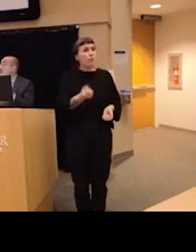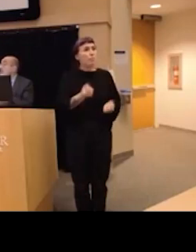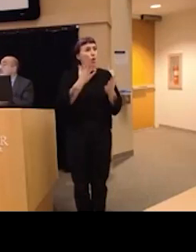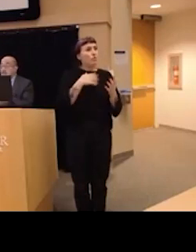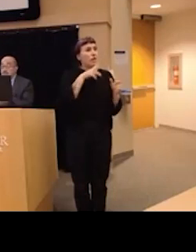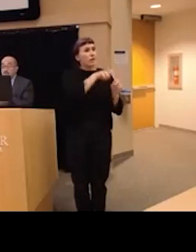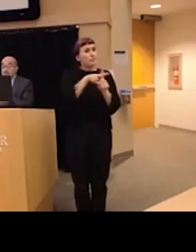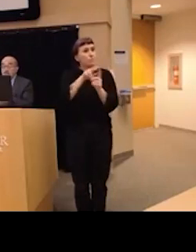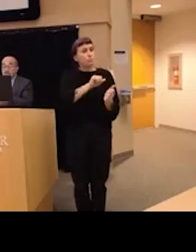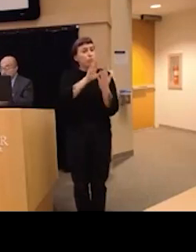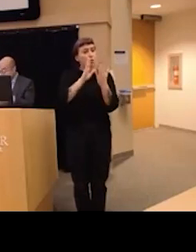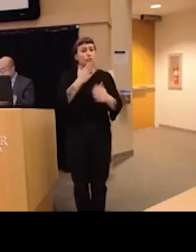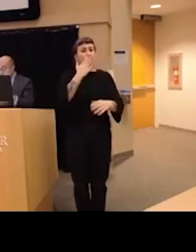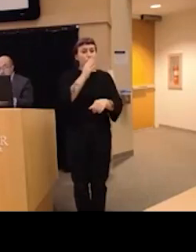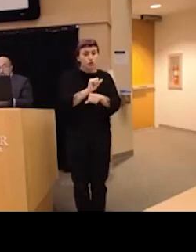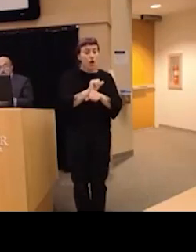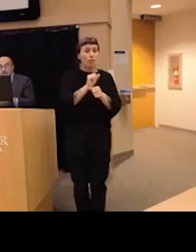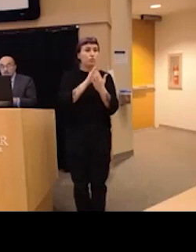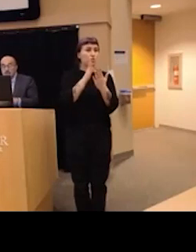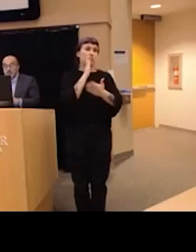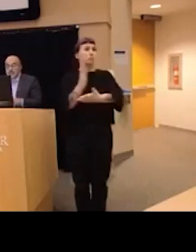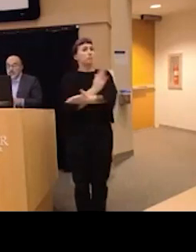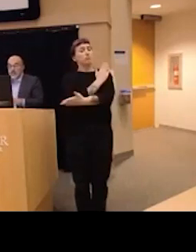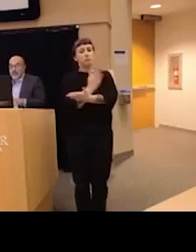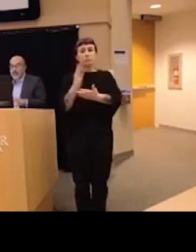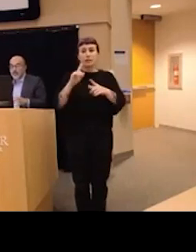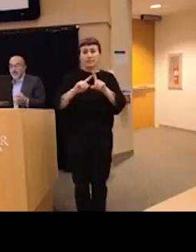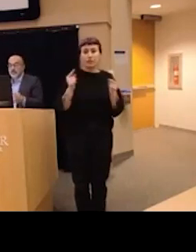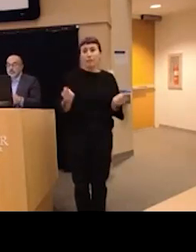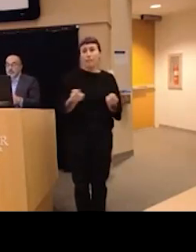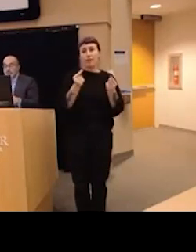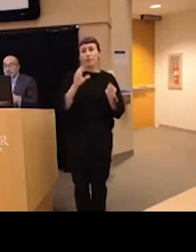a good job and you can address a huge range of painful conditions kind of with this approach